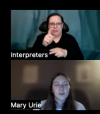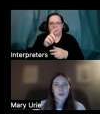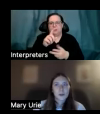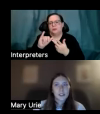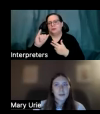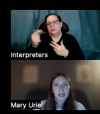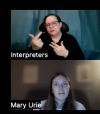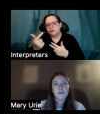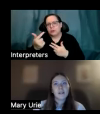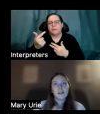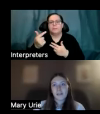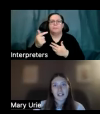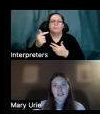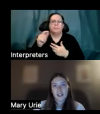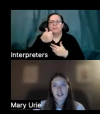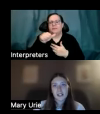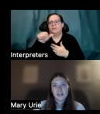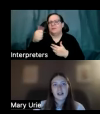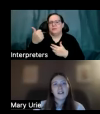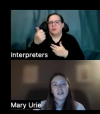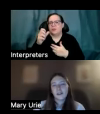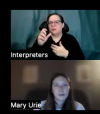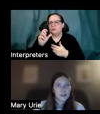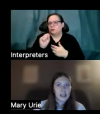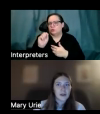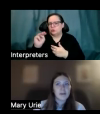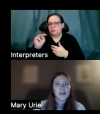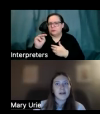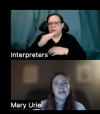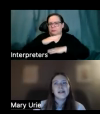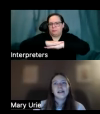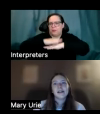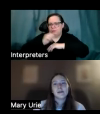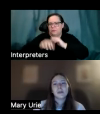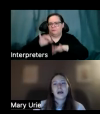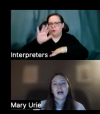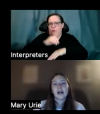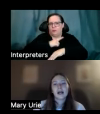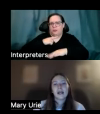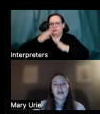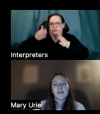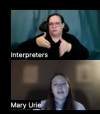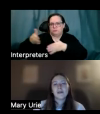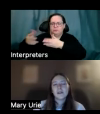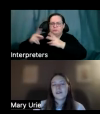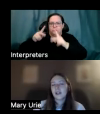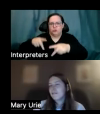social media platform that you can find your legislator on, you can communicate with them, they're a I don't know if a lot